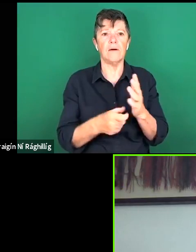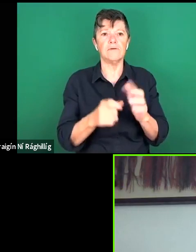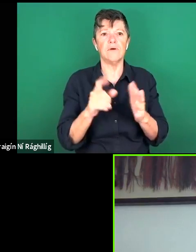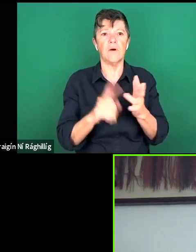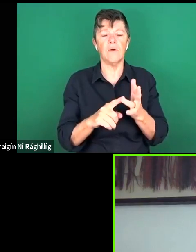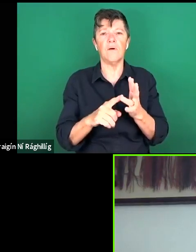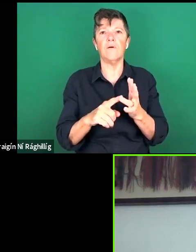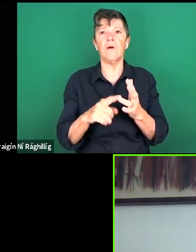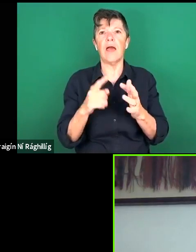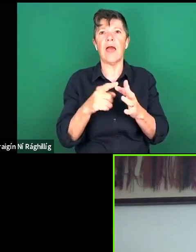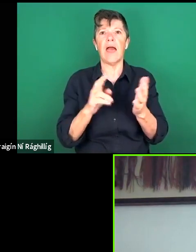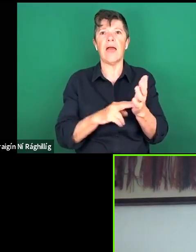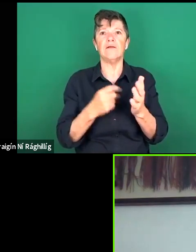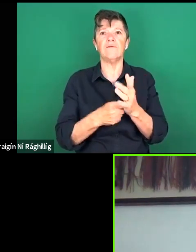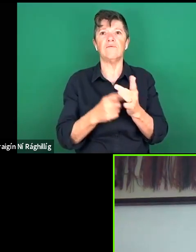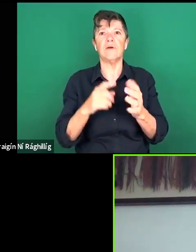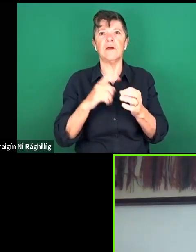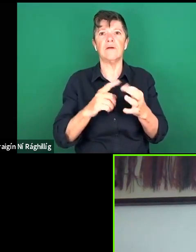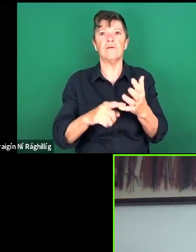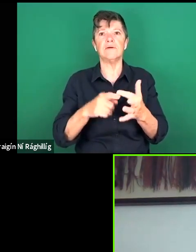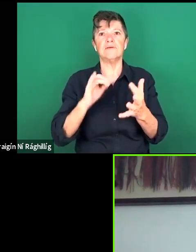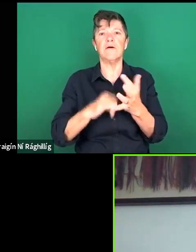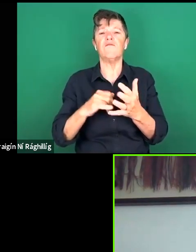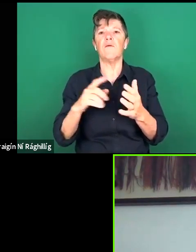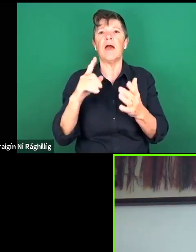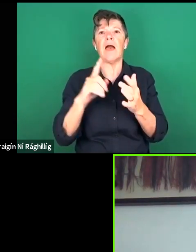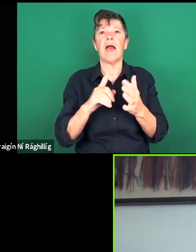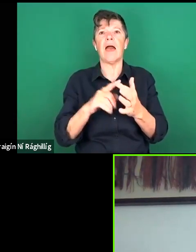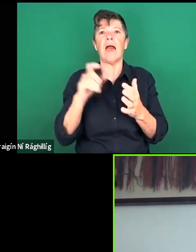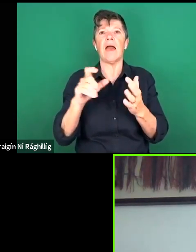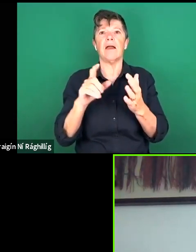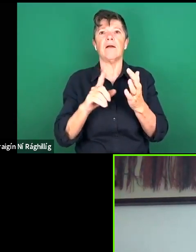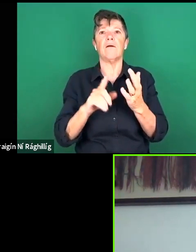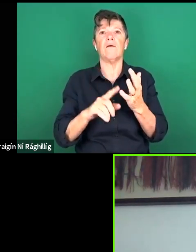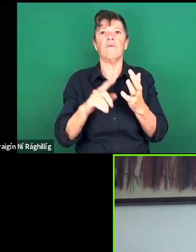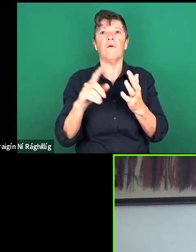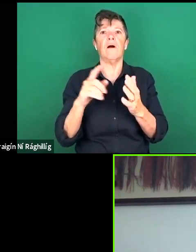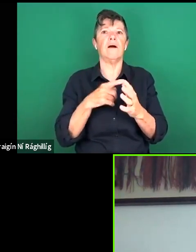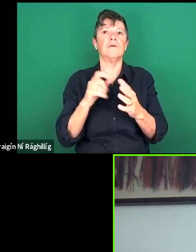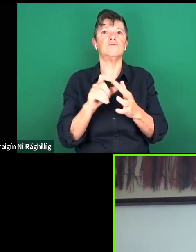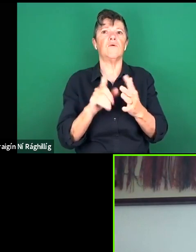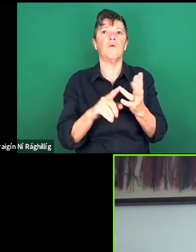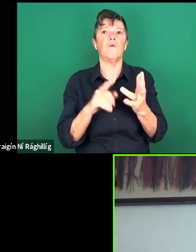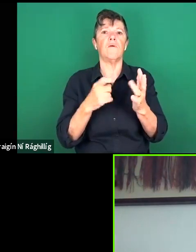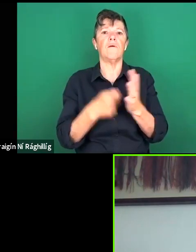produced only in the university, I think knowledge is produced in lots of places